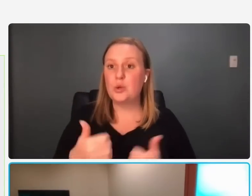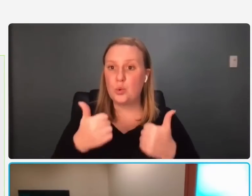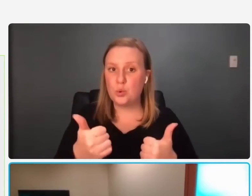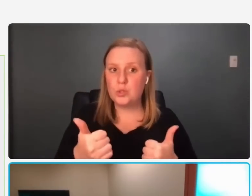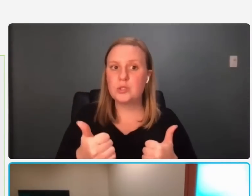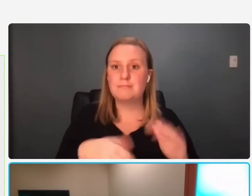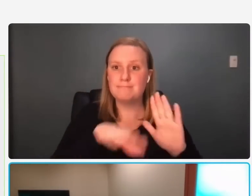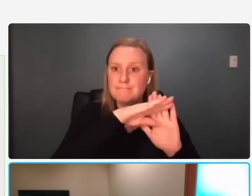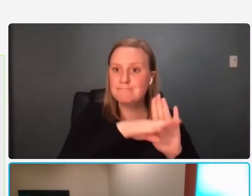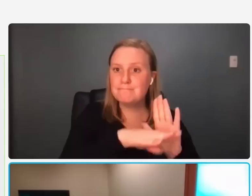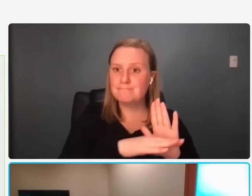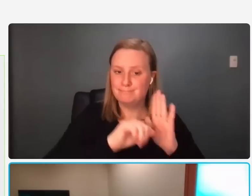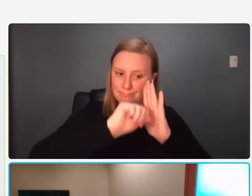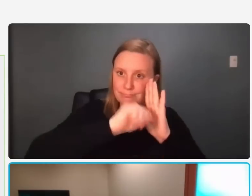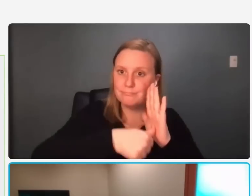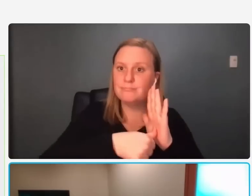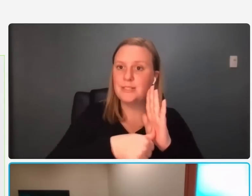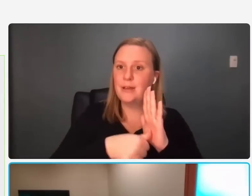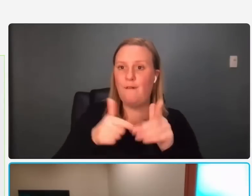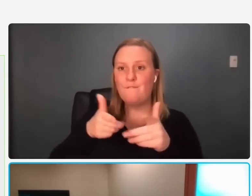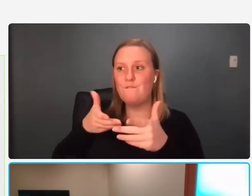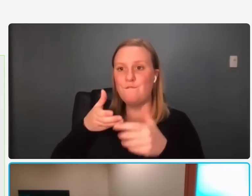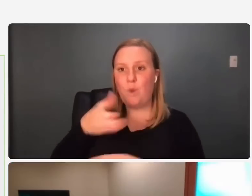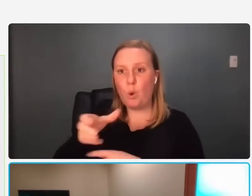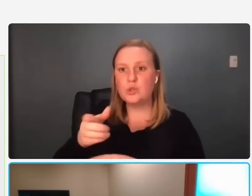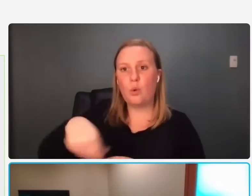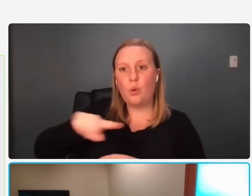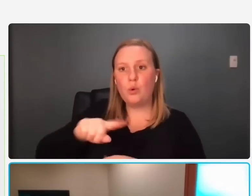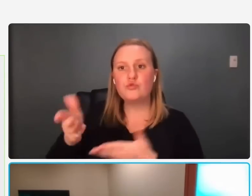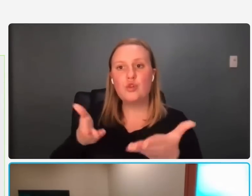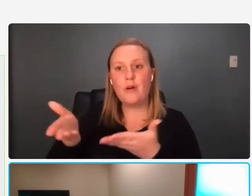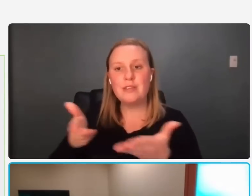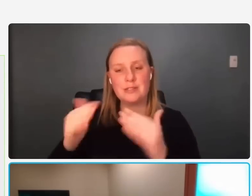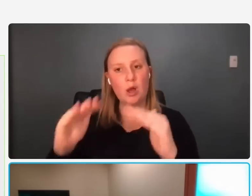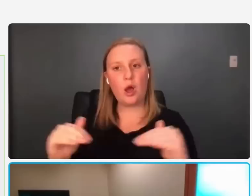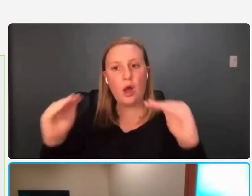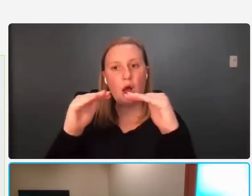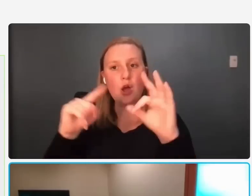services are high quality and safe. However the current regulatory framework does